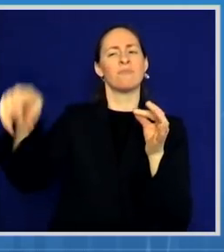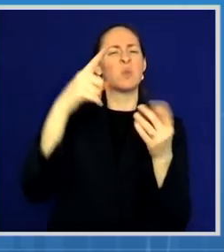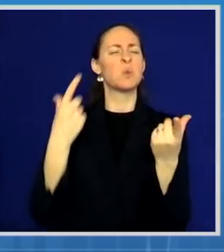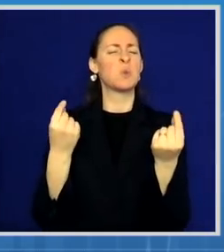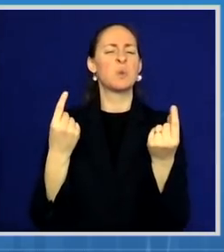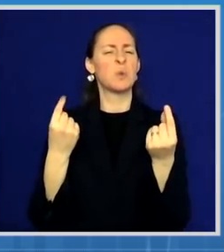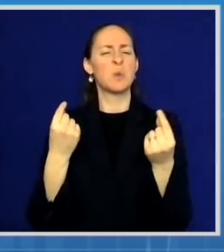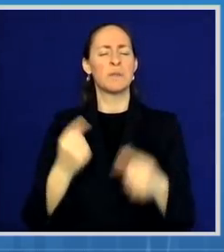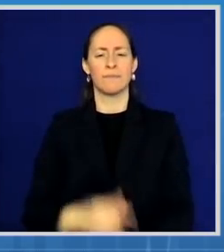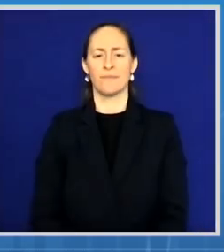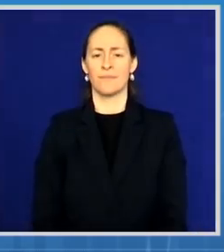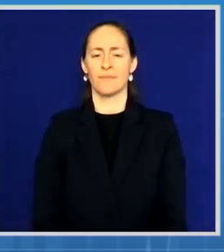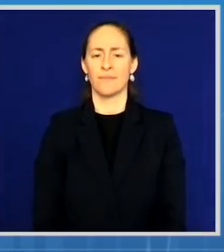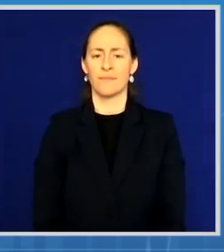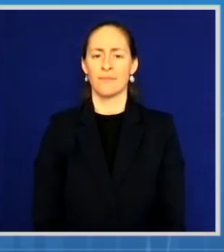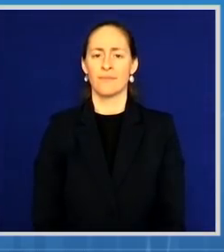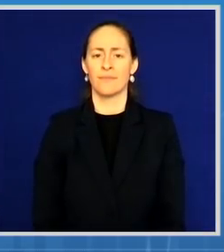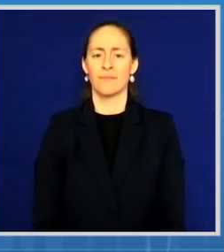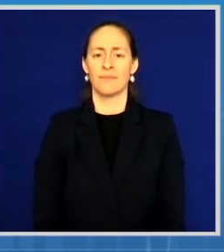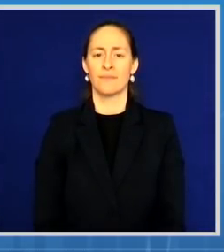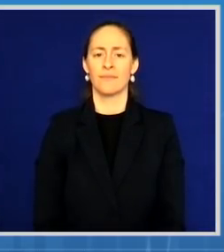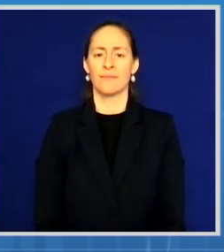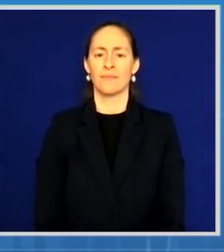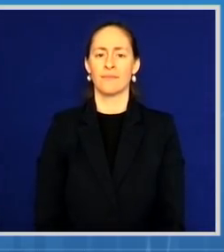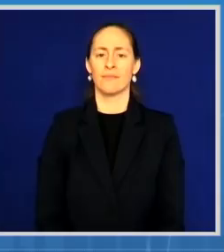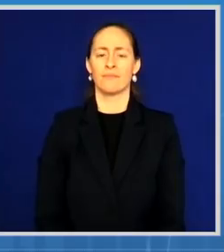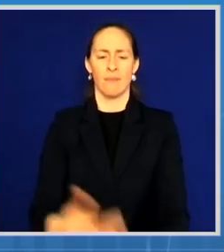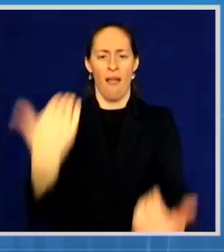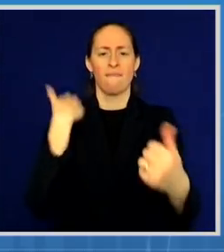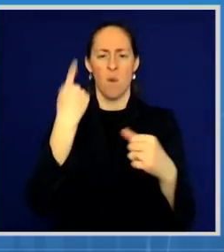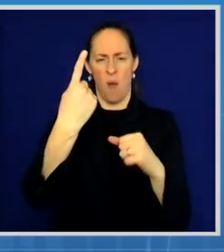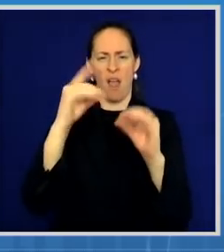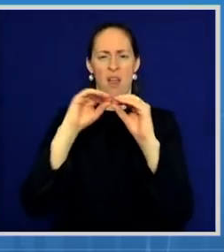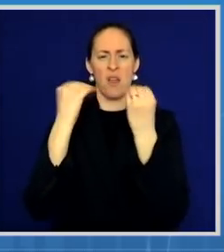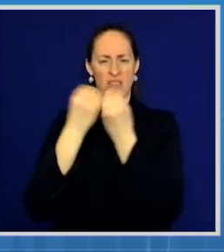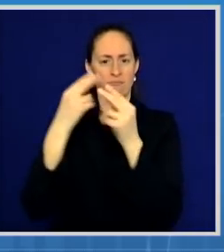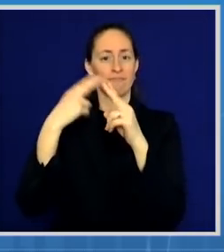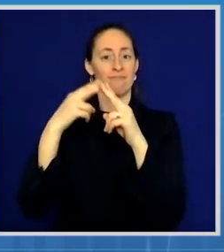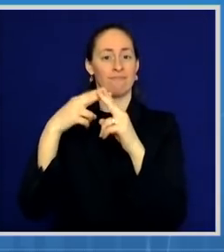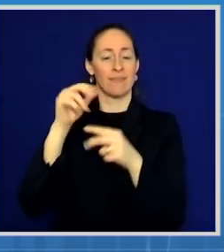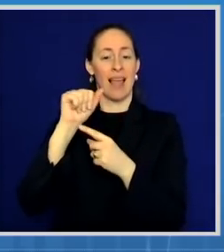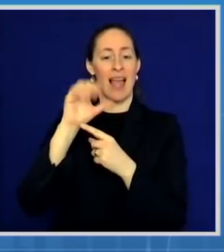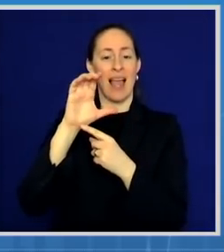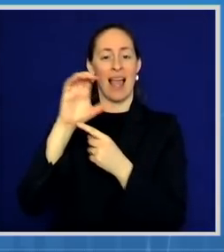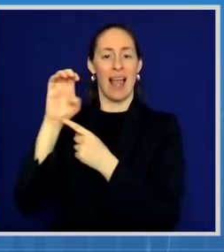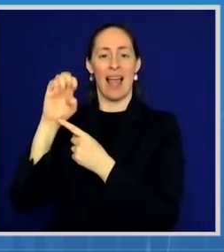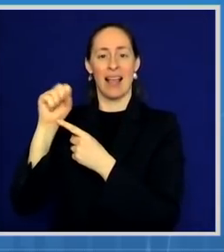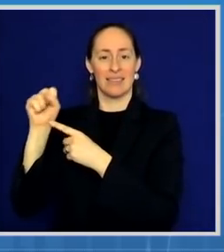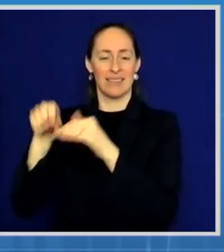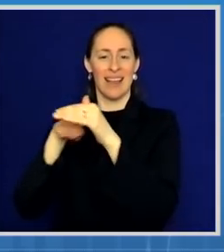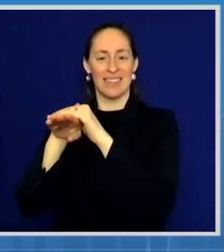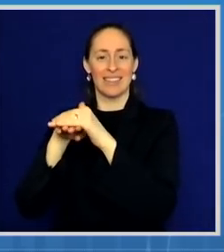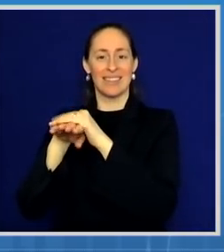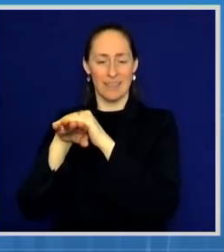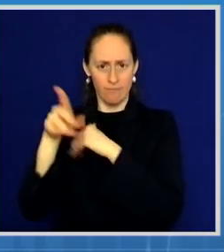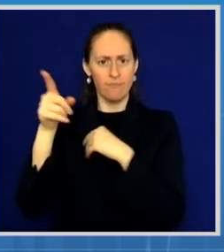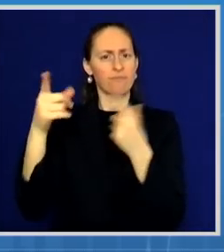[Access 00:24:09] has set up vaccination clinics in Sterling Heights in Dearborn, Michigan, where they are averaging hundreds of vaccines